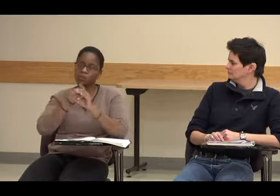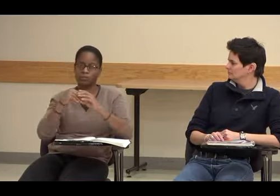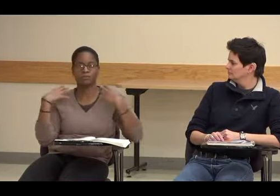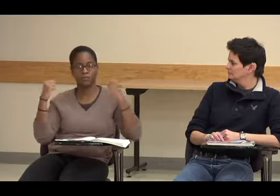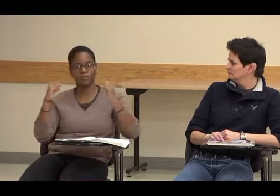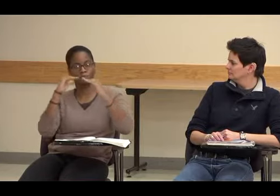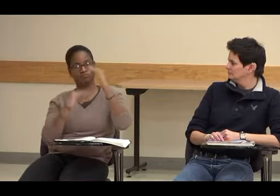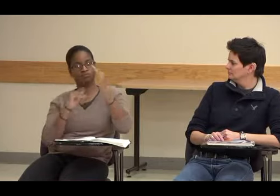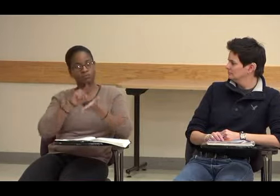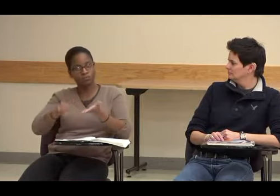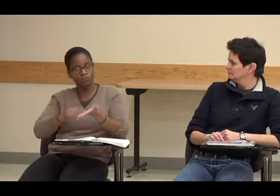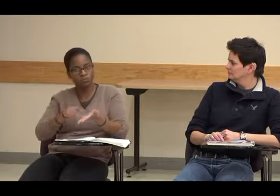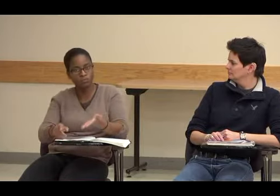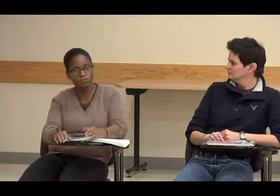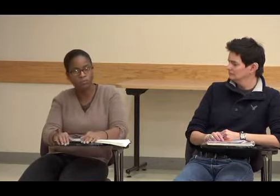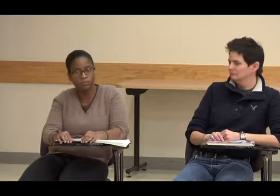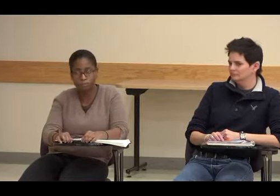should be included in health disparities research.